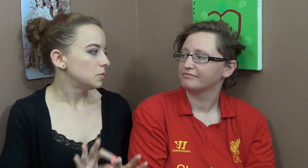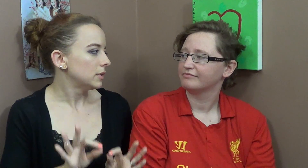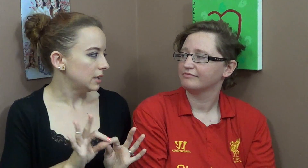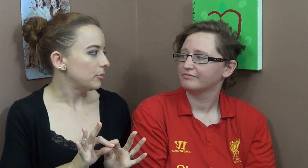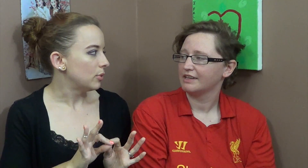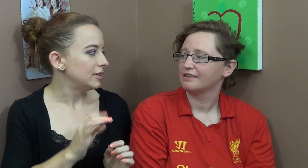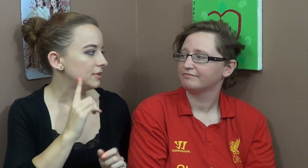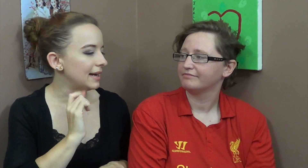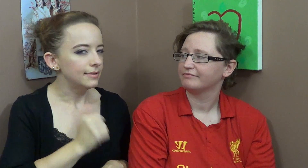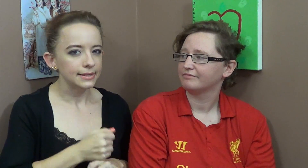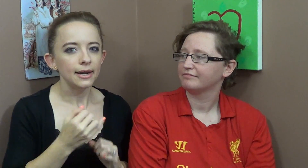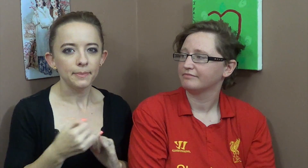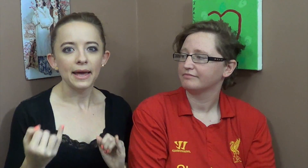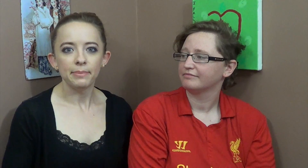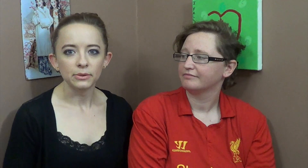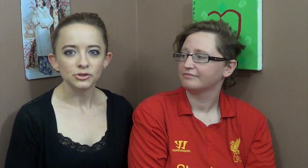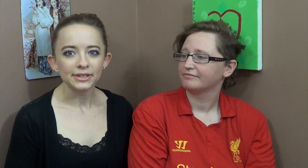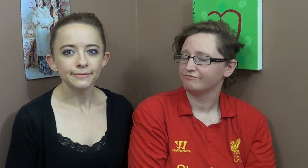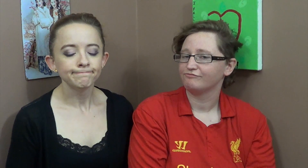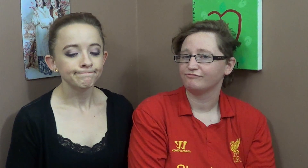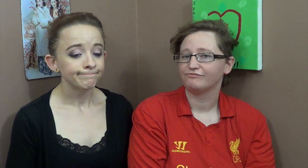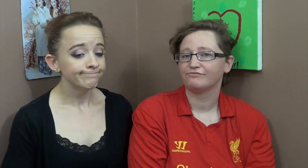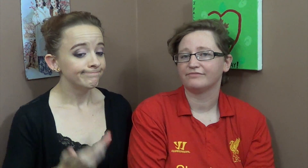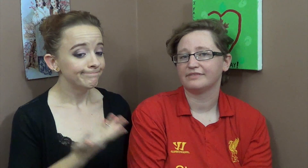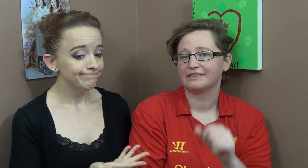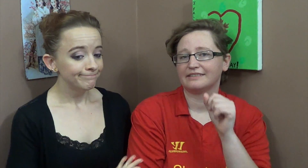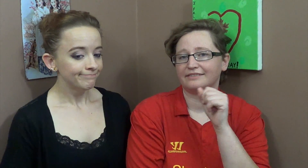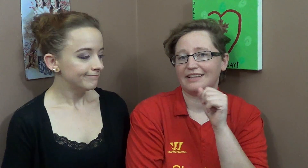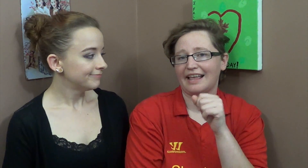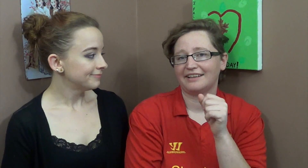that's really important you set up that boundary.